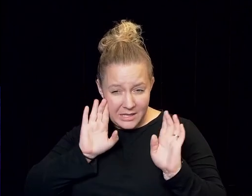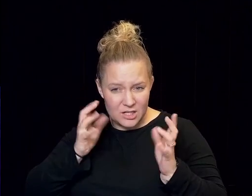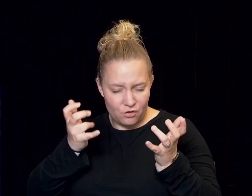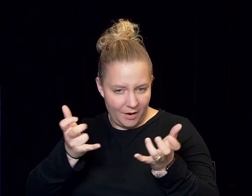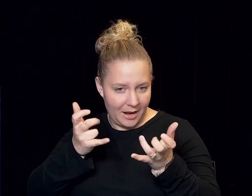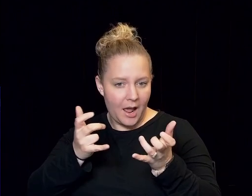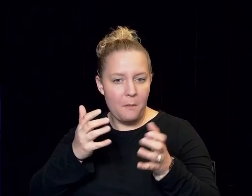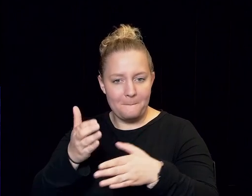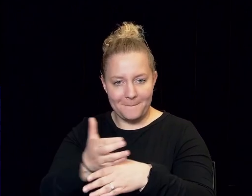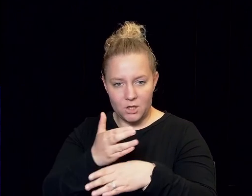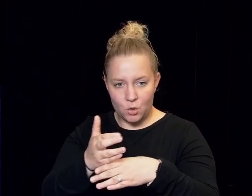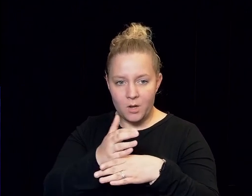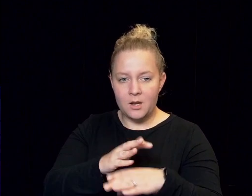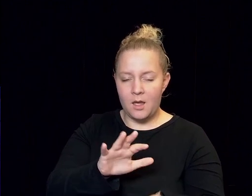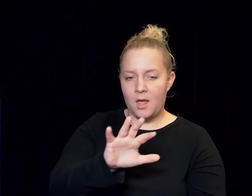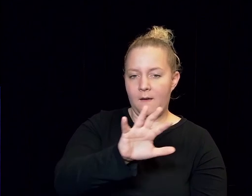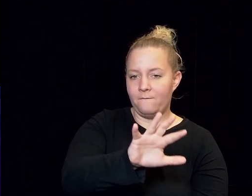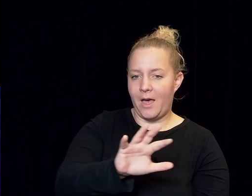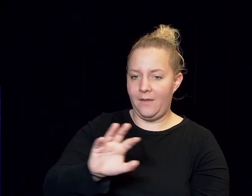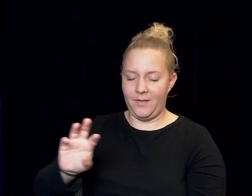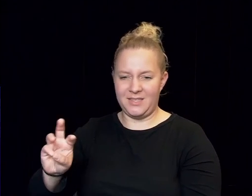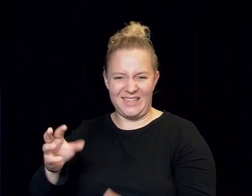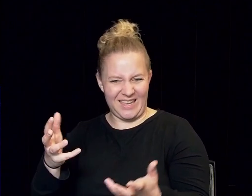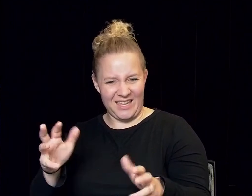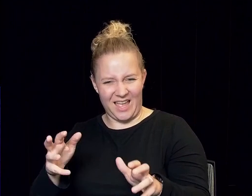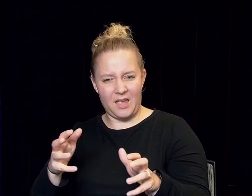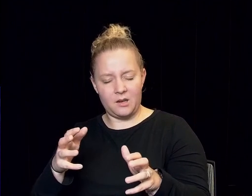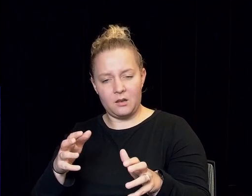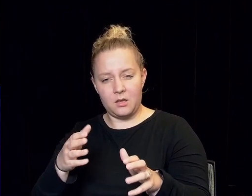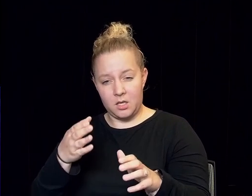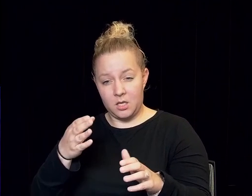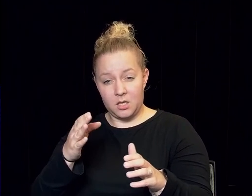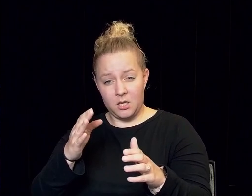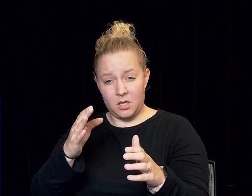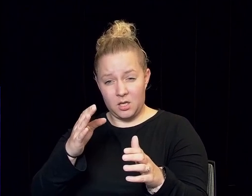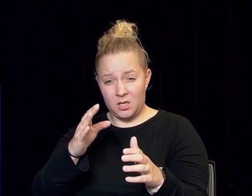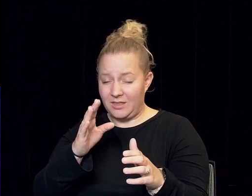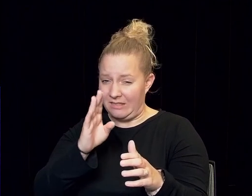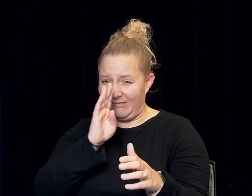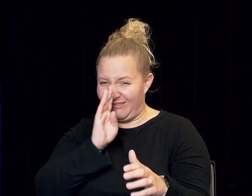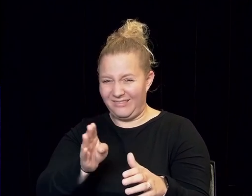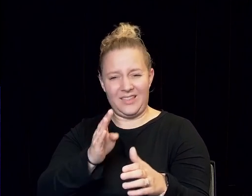between examples five and six, kind of smack dab in the middle of those two problems, I want